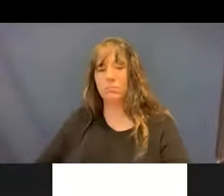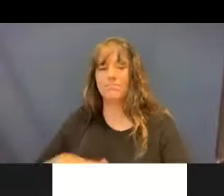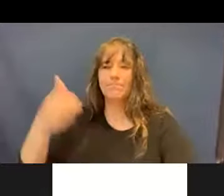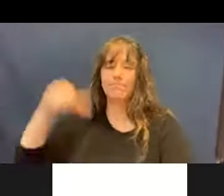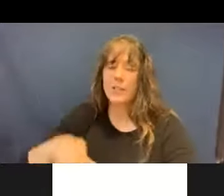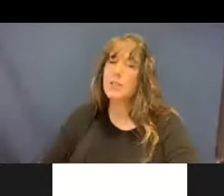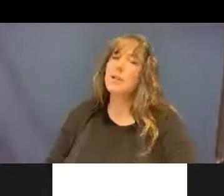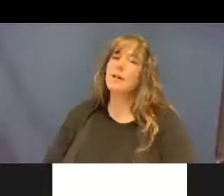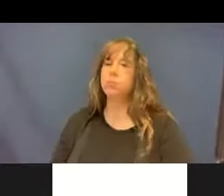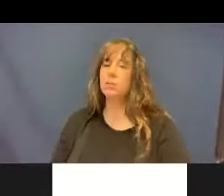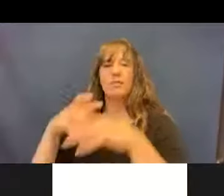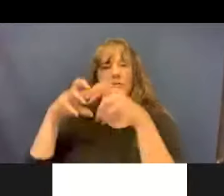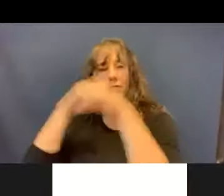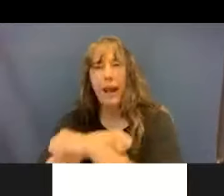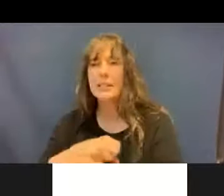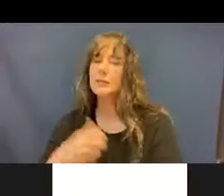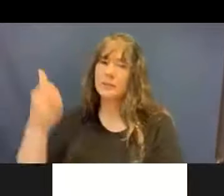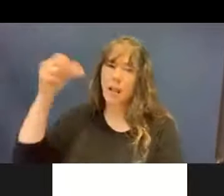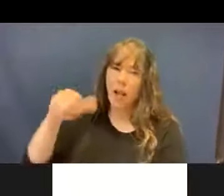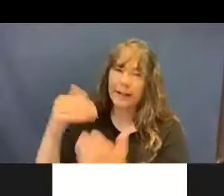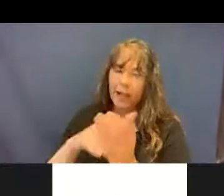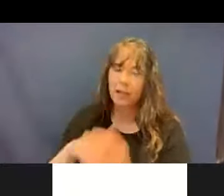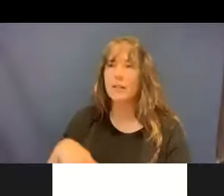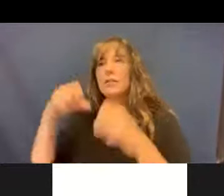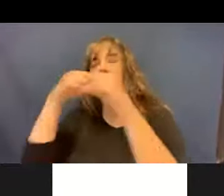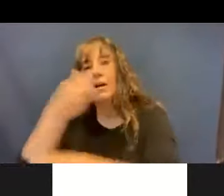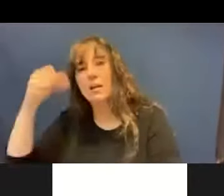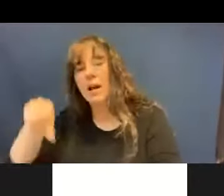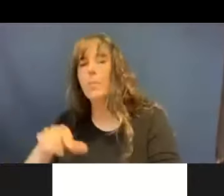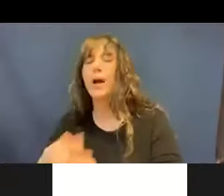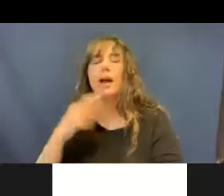I keep getting denied. But it's something that I realize that a lot of people in the